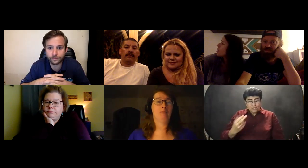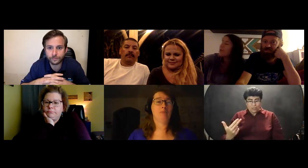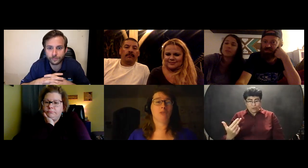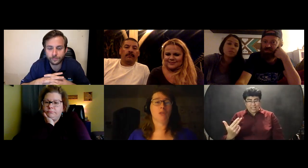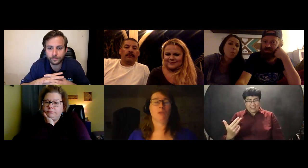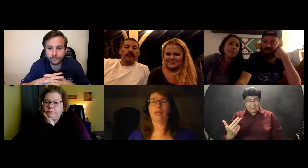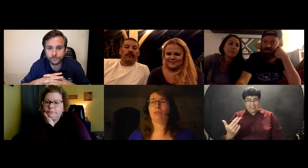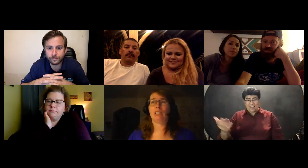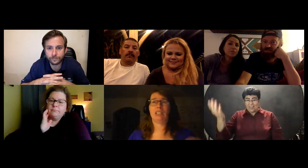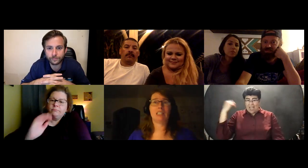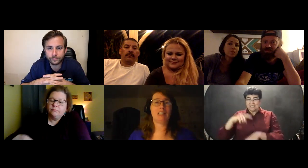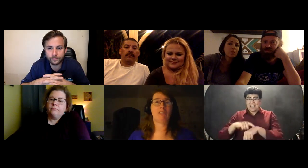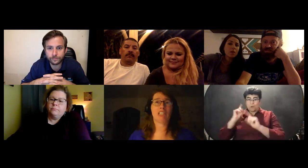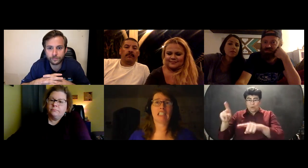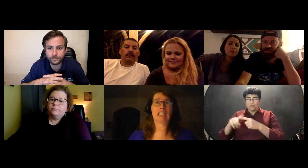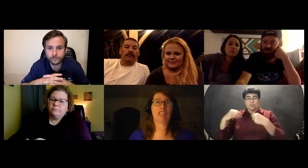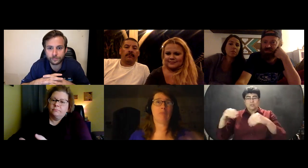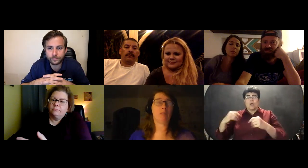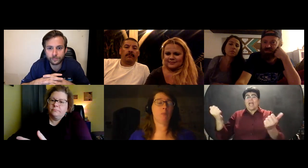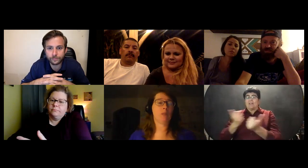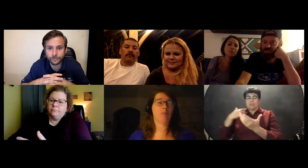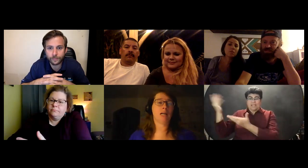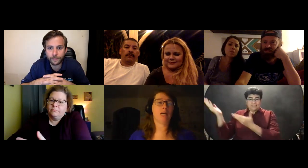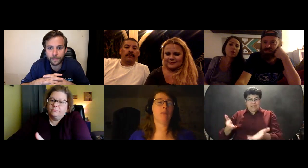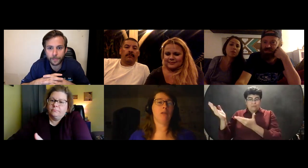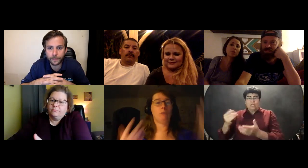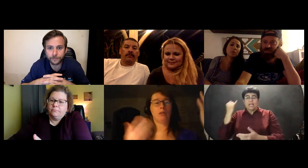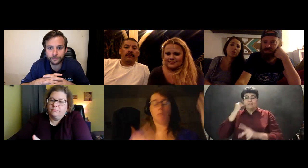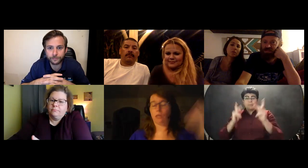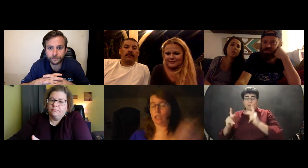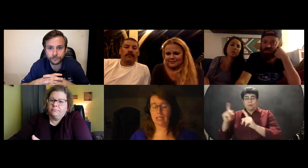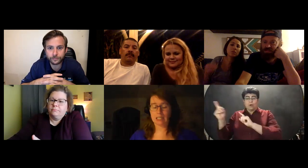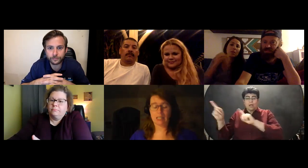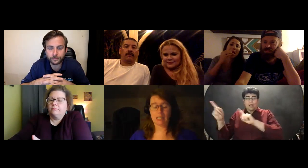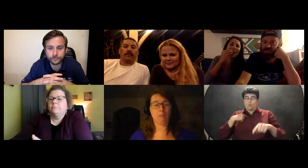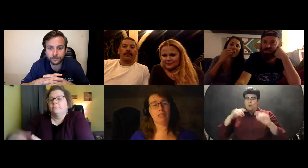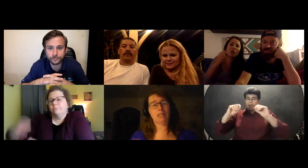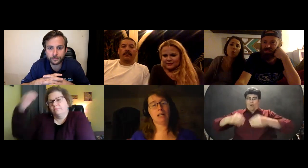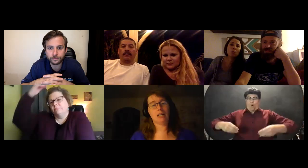so we everything is delivered here if people come by we